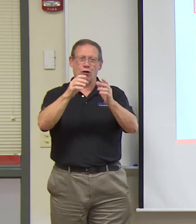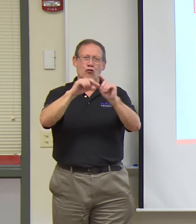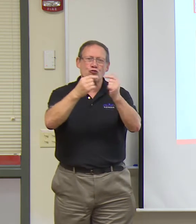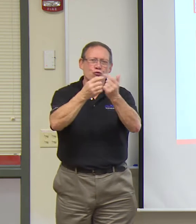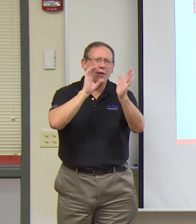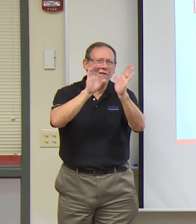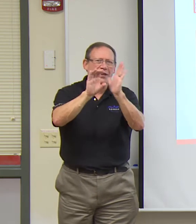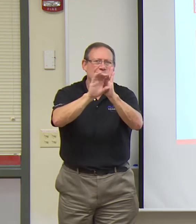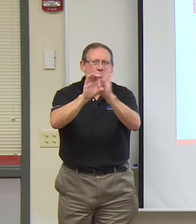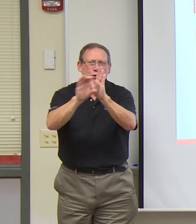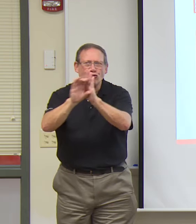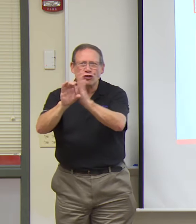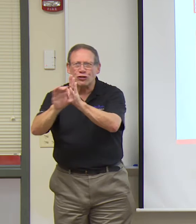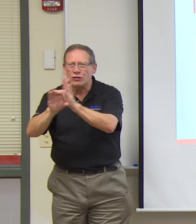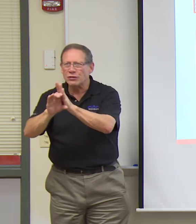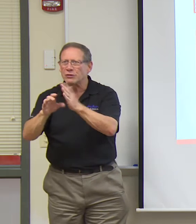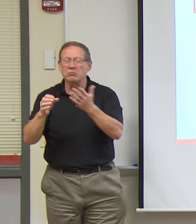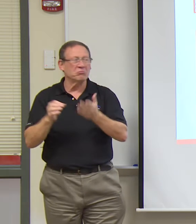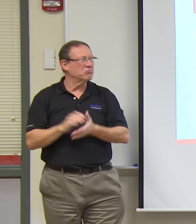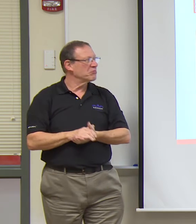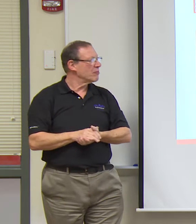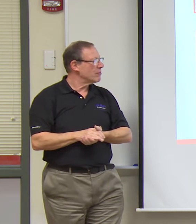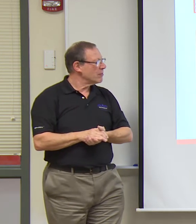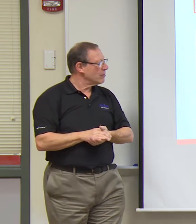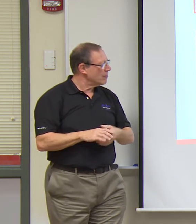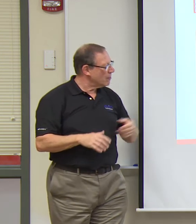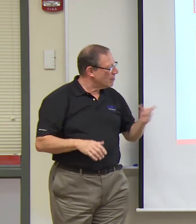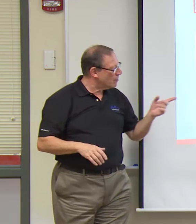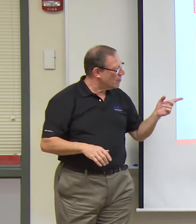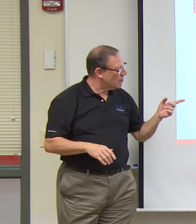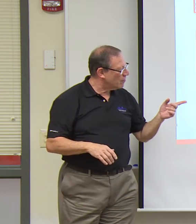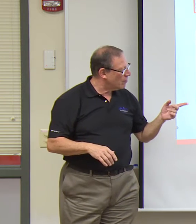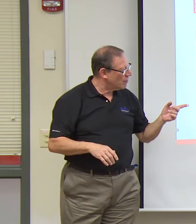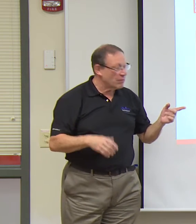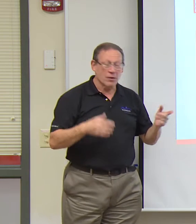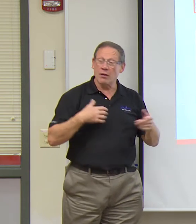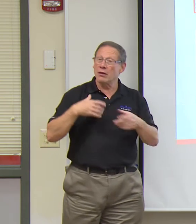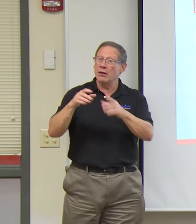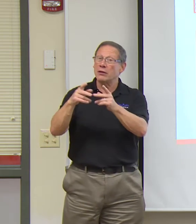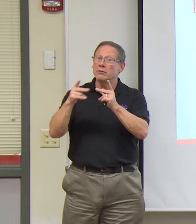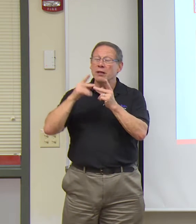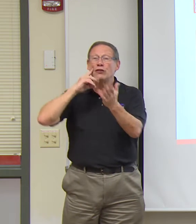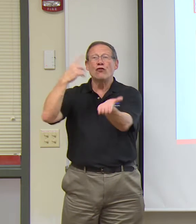And then he has a place where-- in the discussions where people could just talk about it if they want,